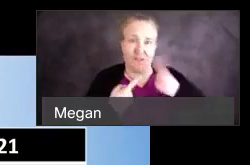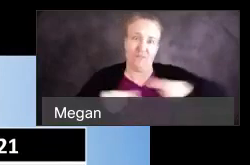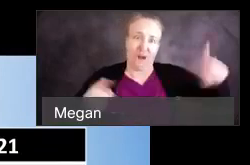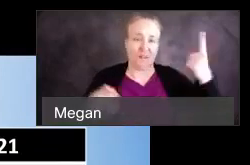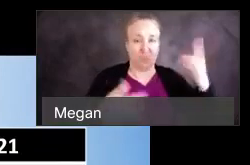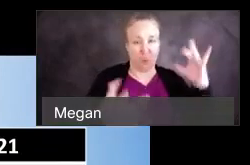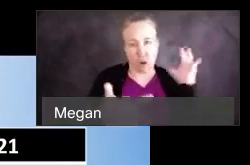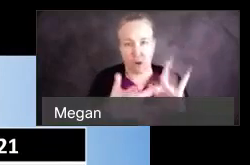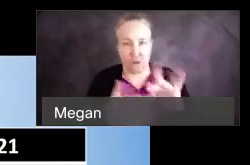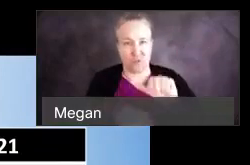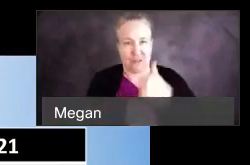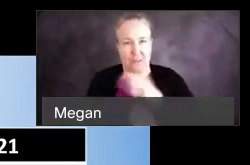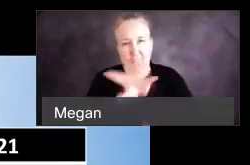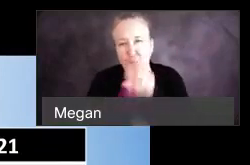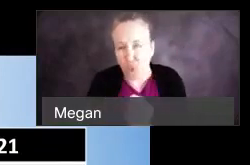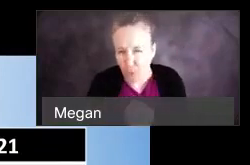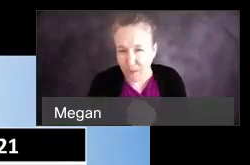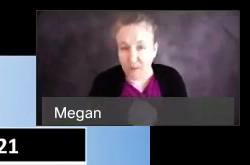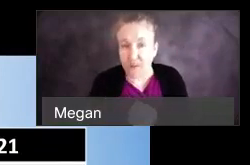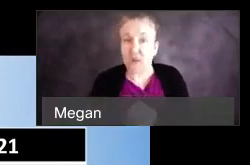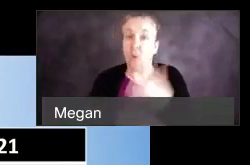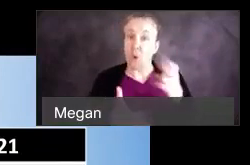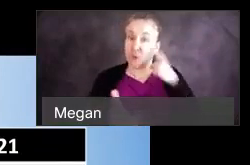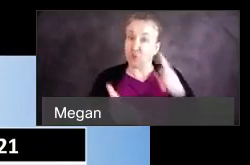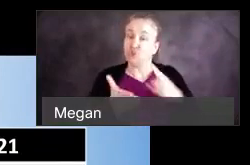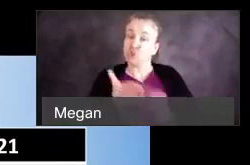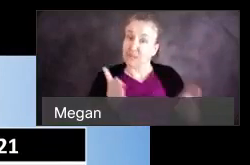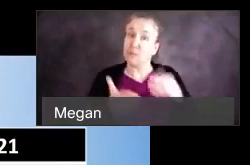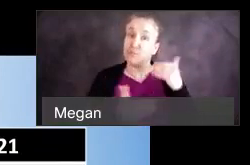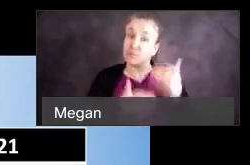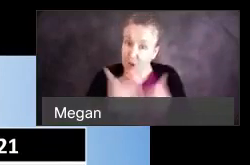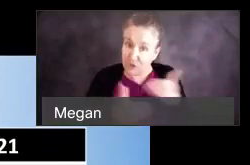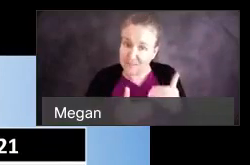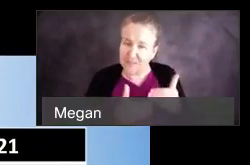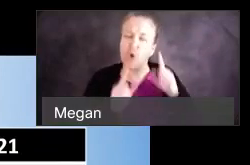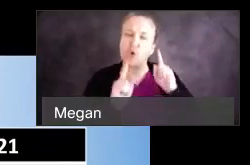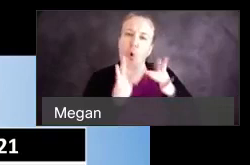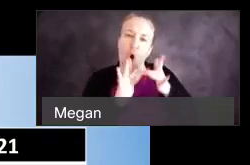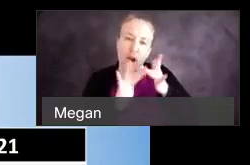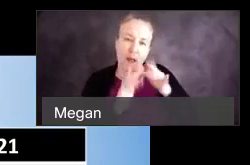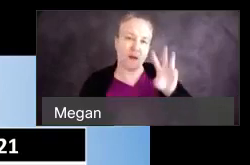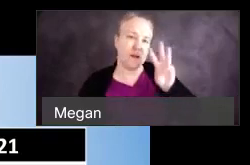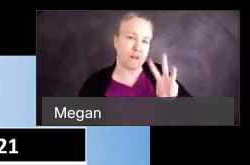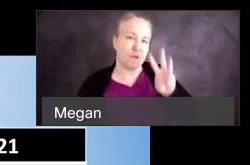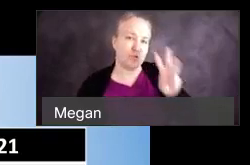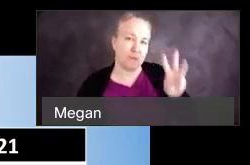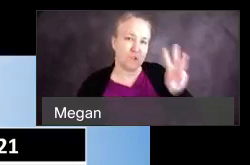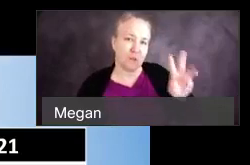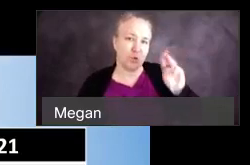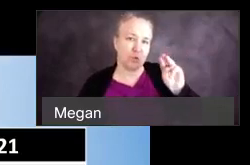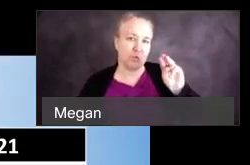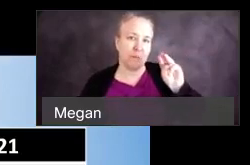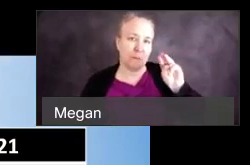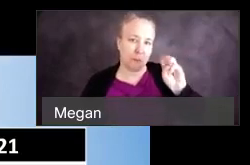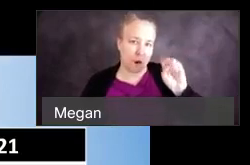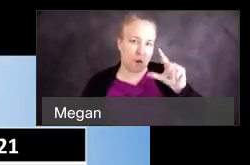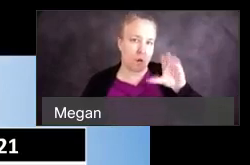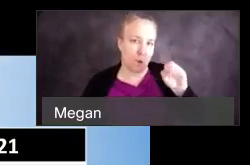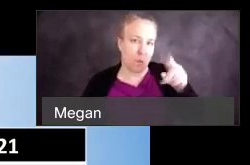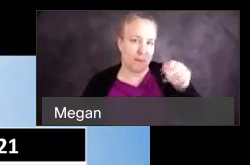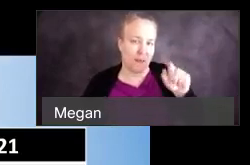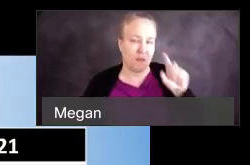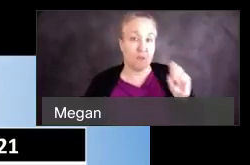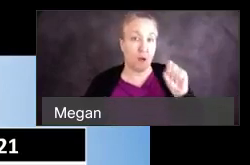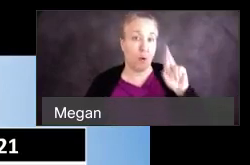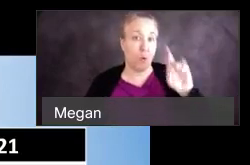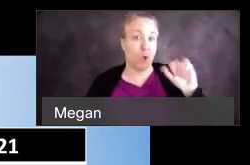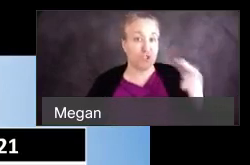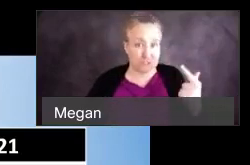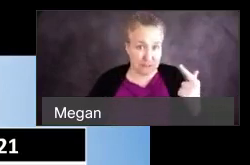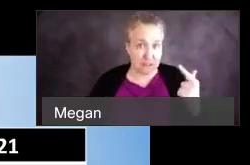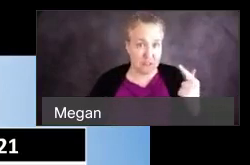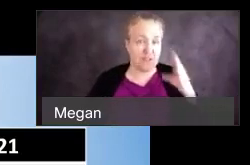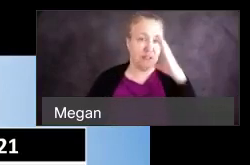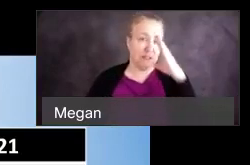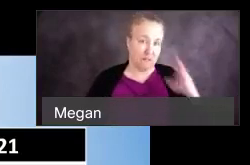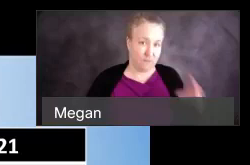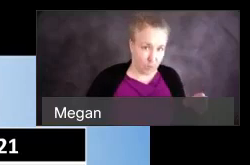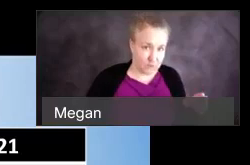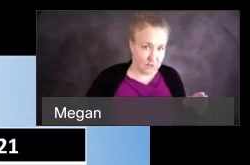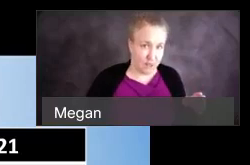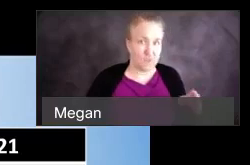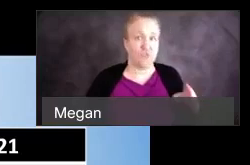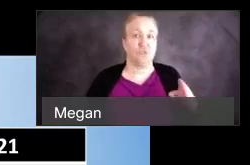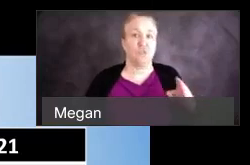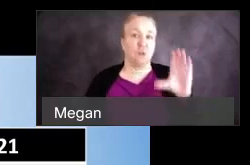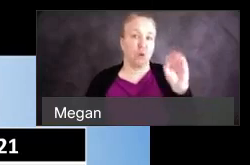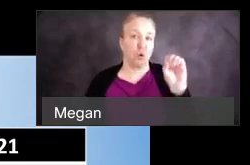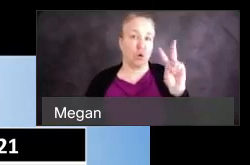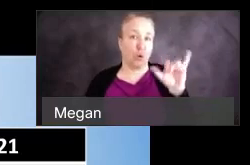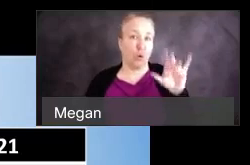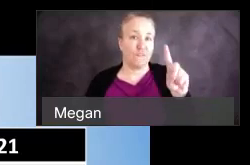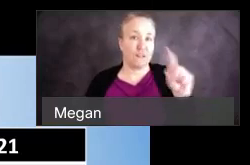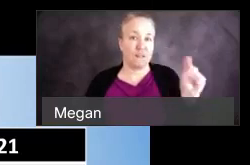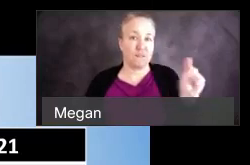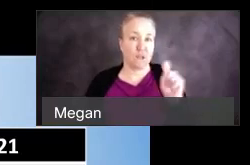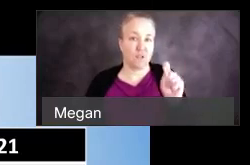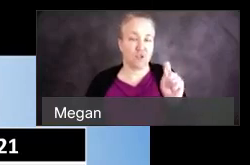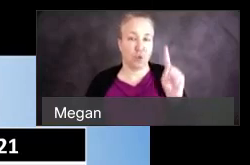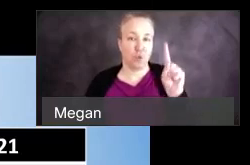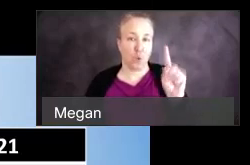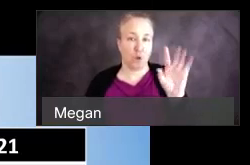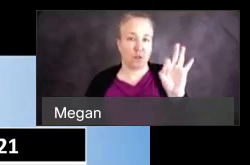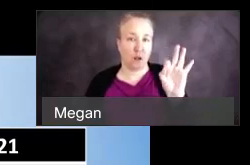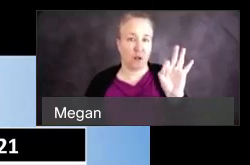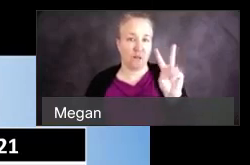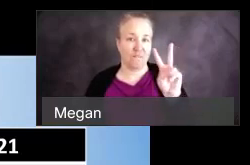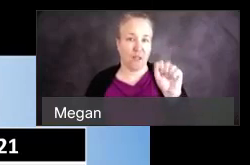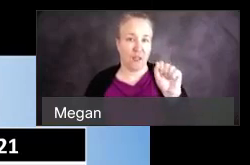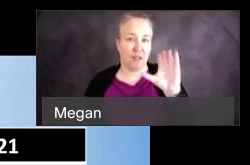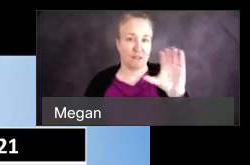on your progress, you can visit our vaccine page at www.montcopa.org/COVID-19vaccine